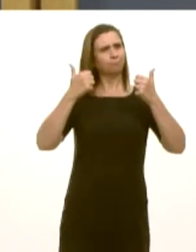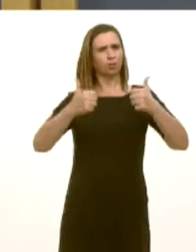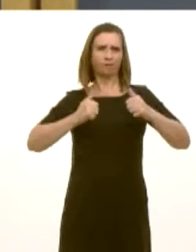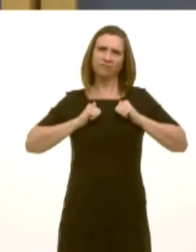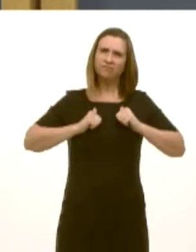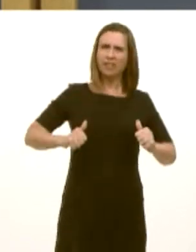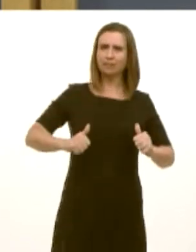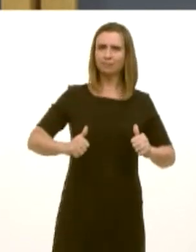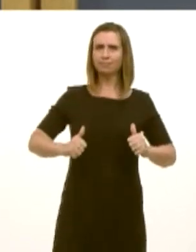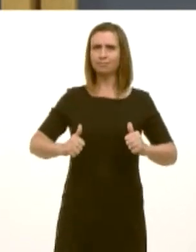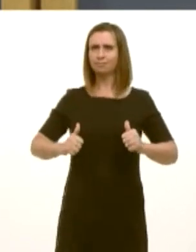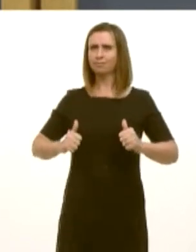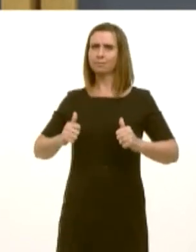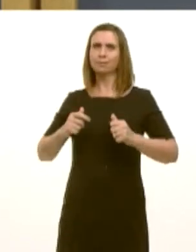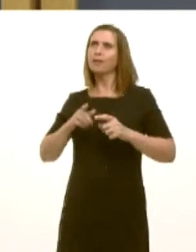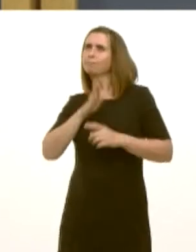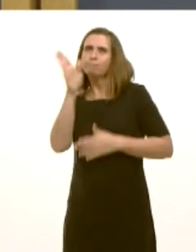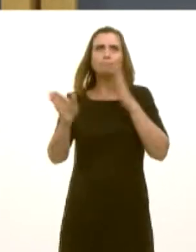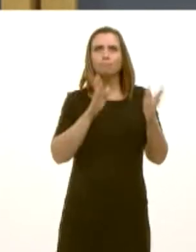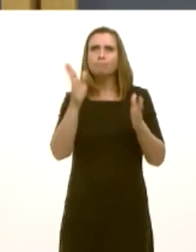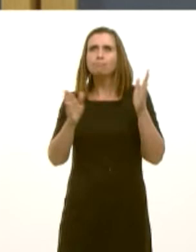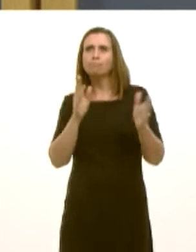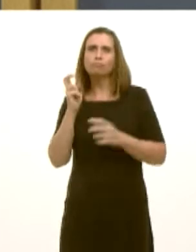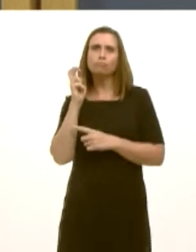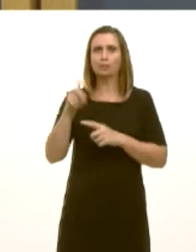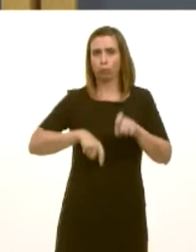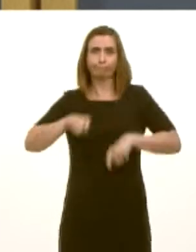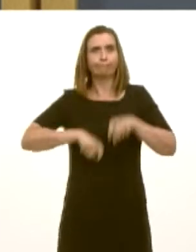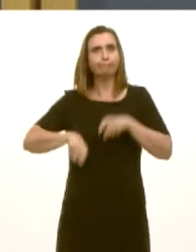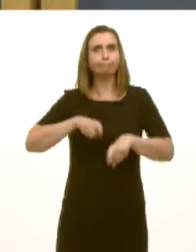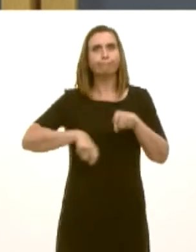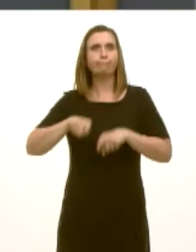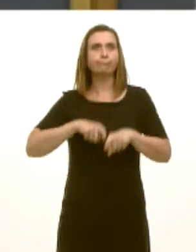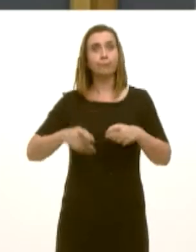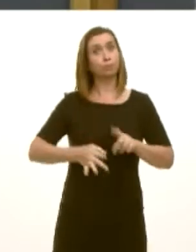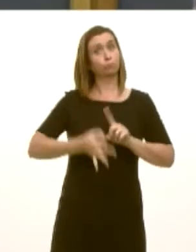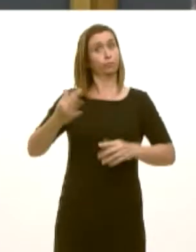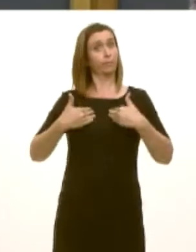transport and environmental benefits, as well as some of the economic benefits weíve heard about?